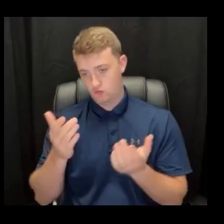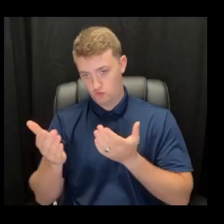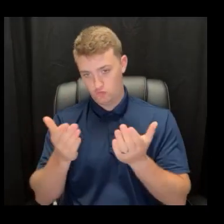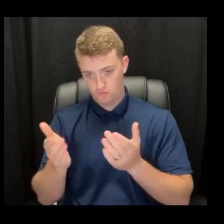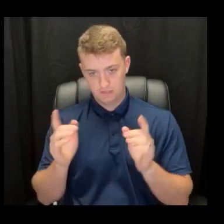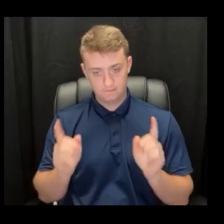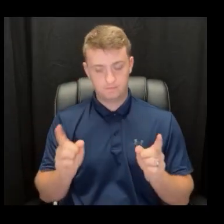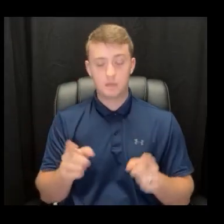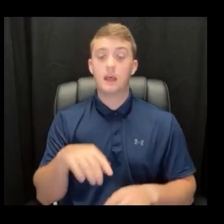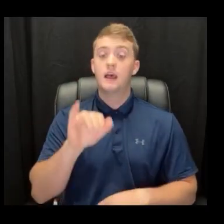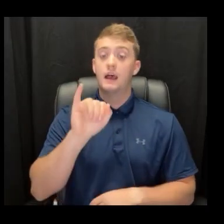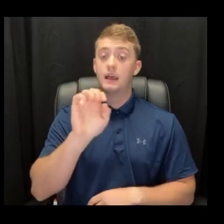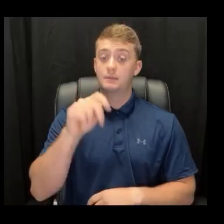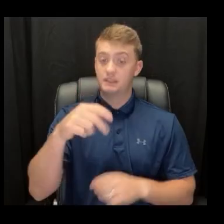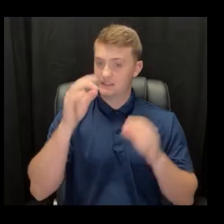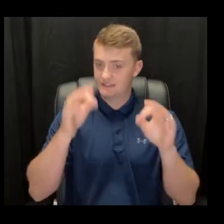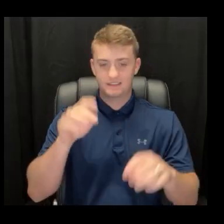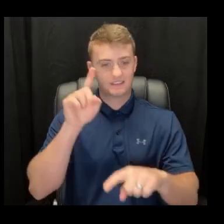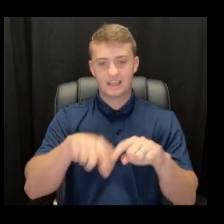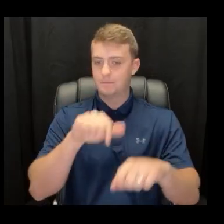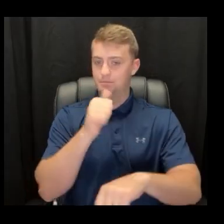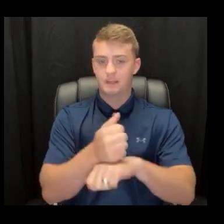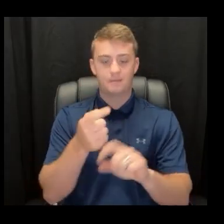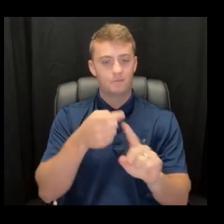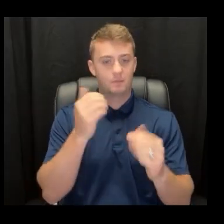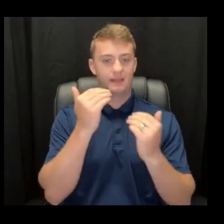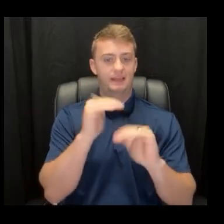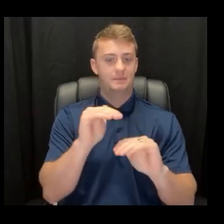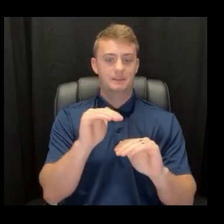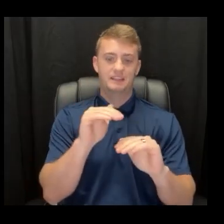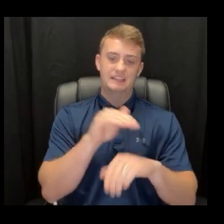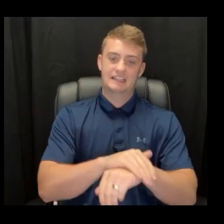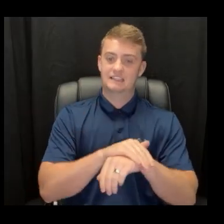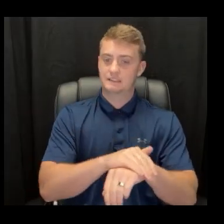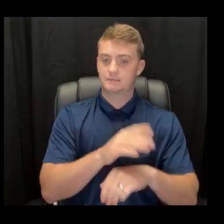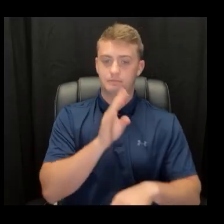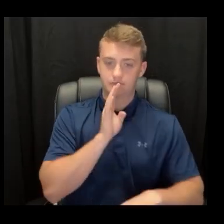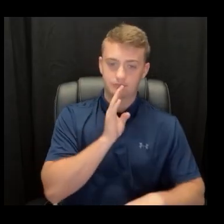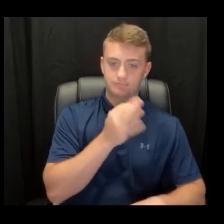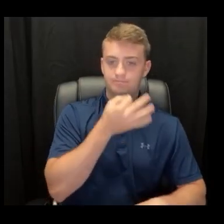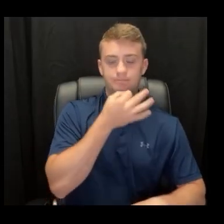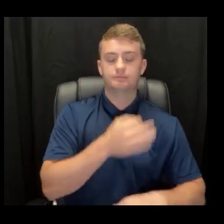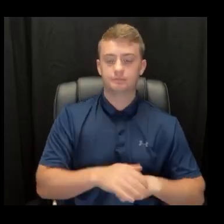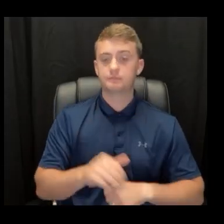and IEP decisions cannot be based on limited English proficiency. ARC teams